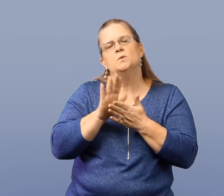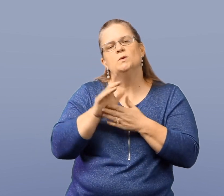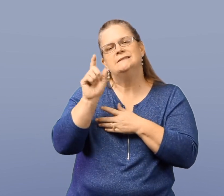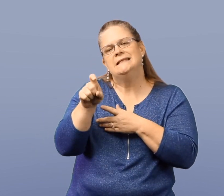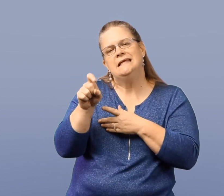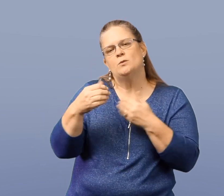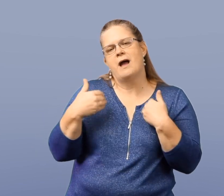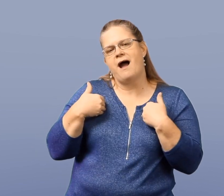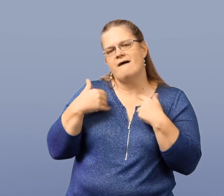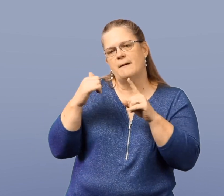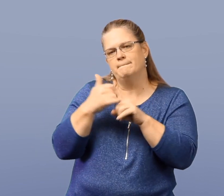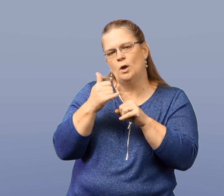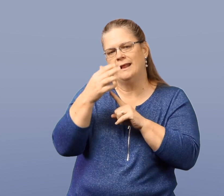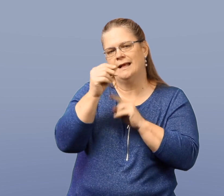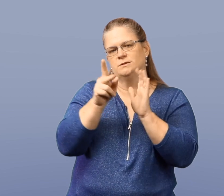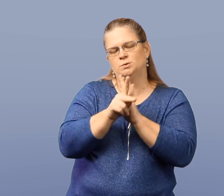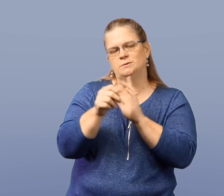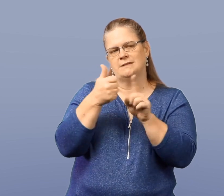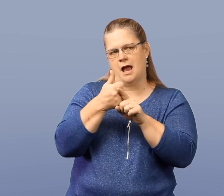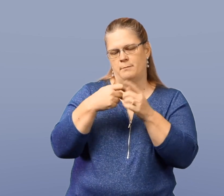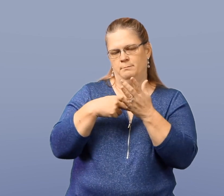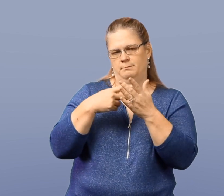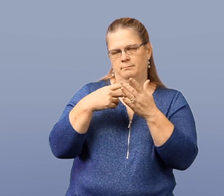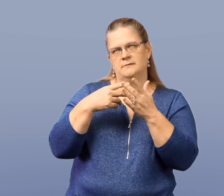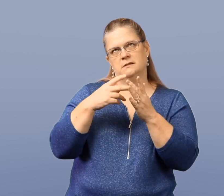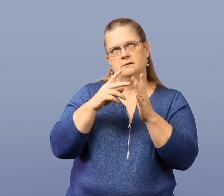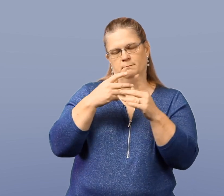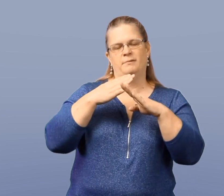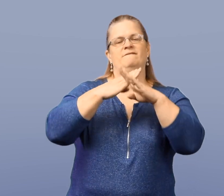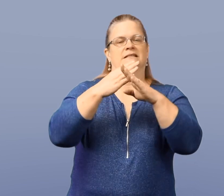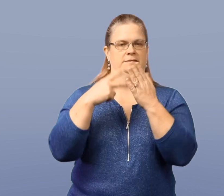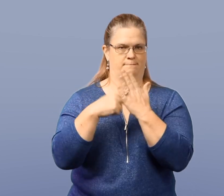Also, schools need to have a bullying and suicide prevention program.